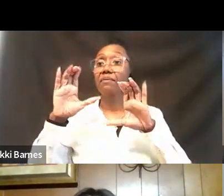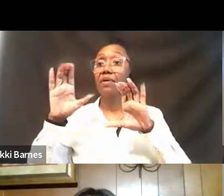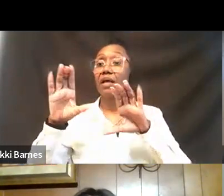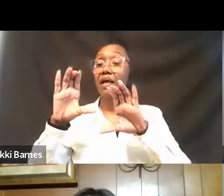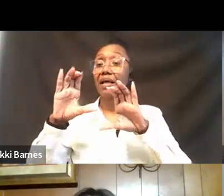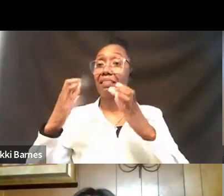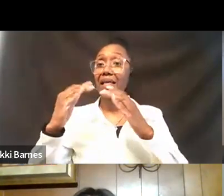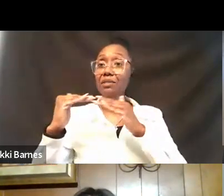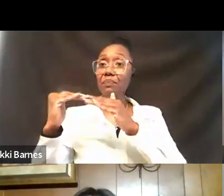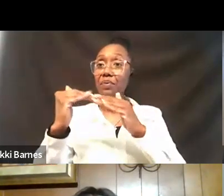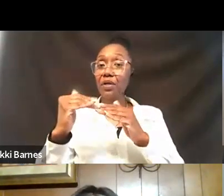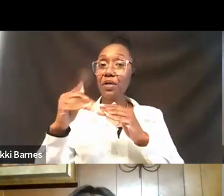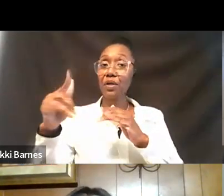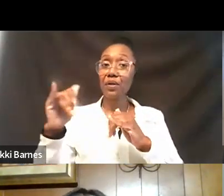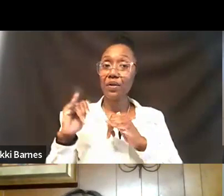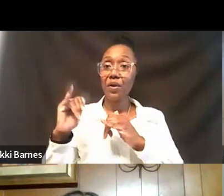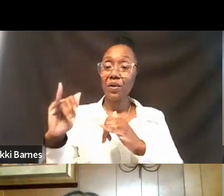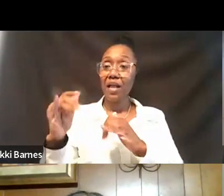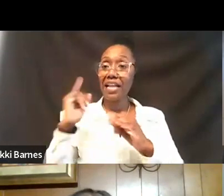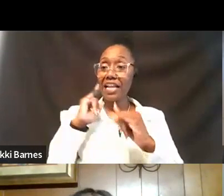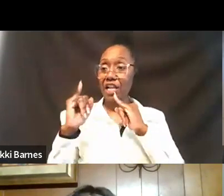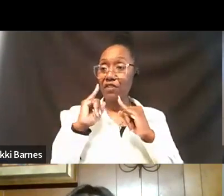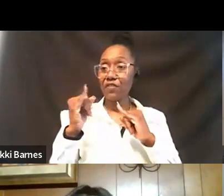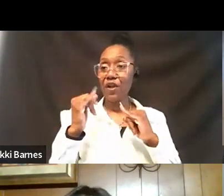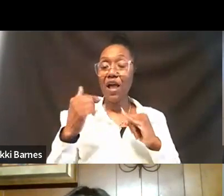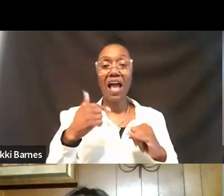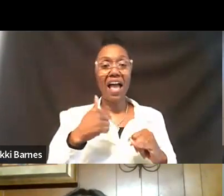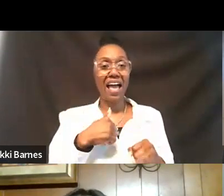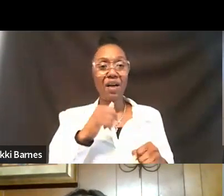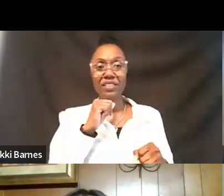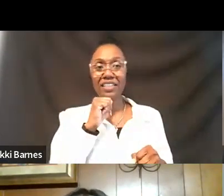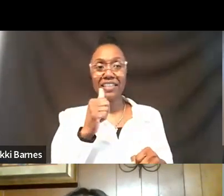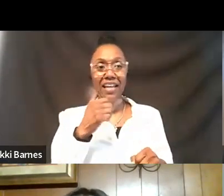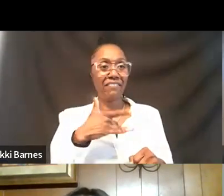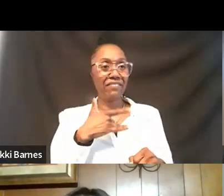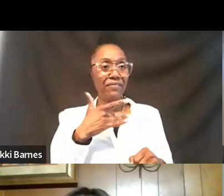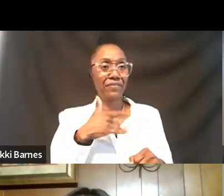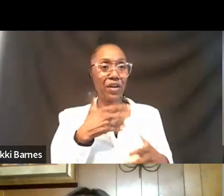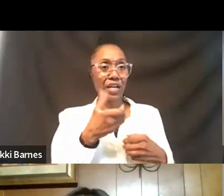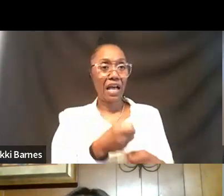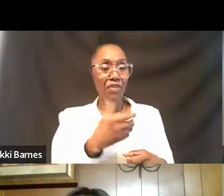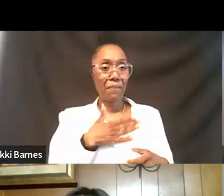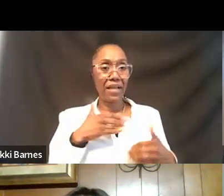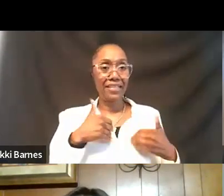Kinda both in my conference because I was very interested by my disability at a young age because people make fun of me in grade school.